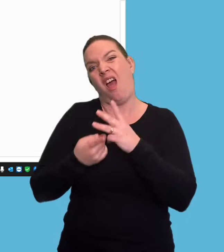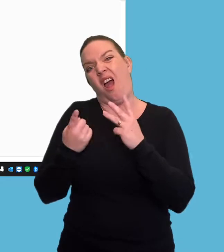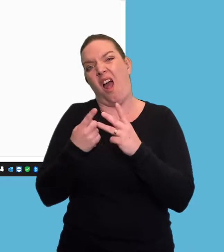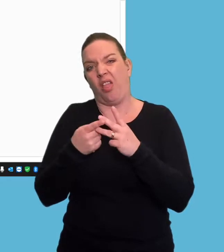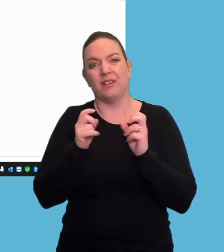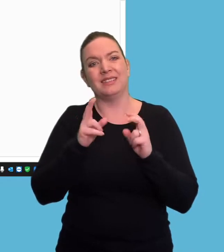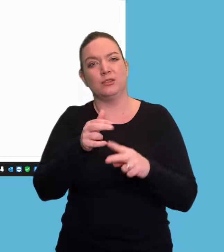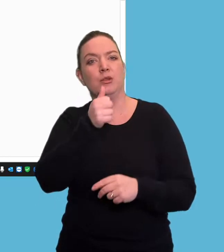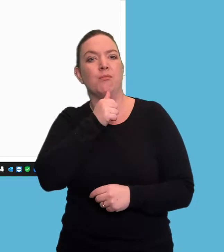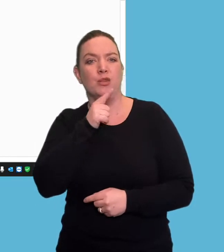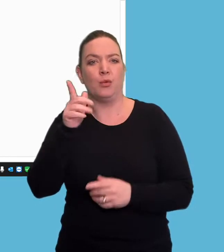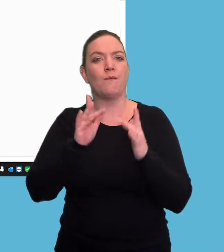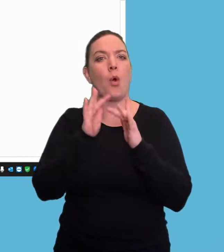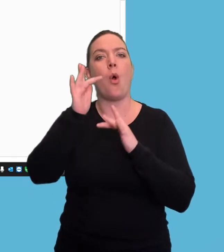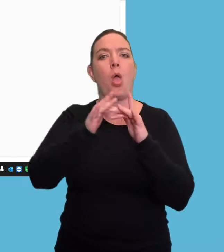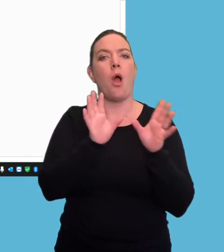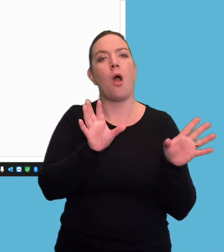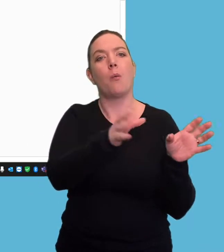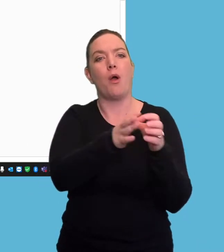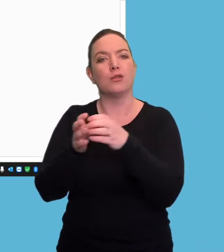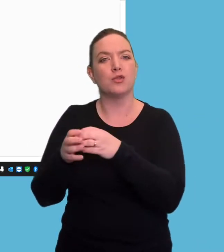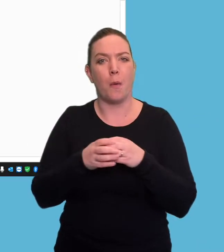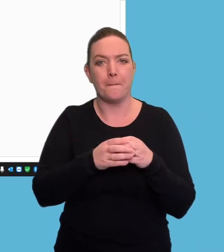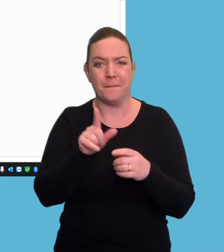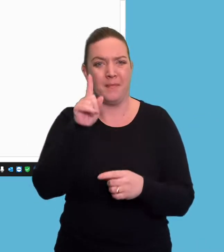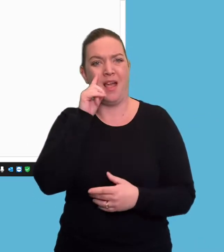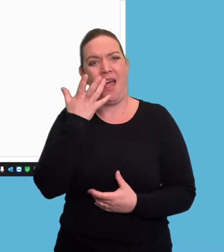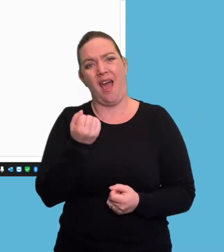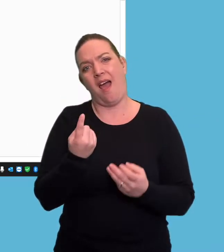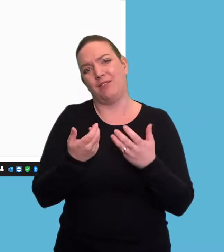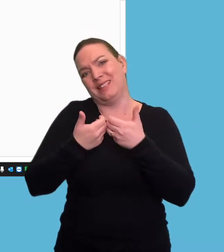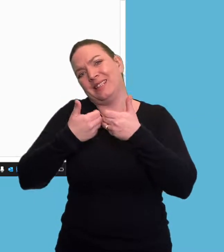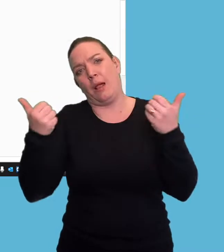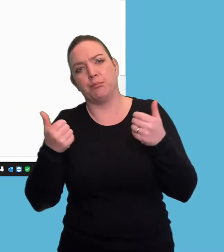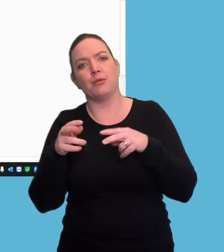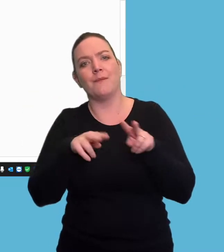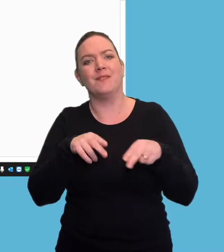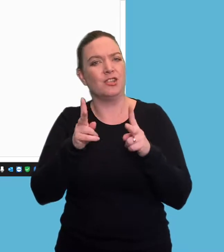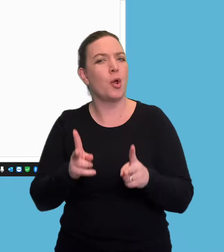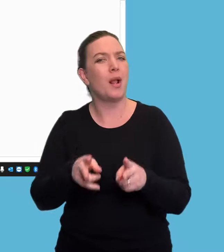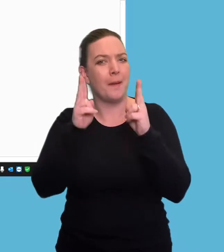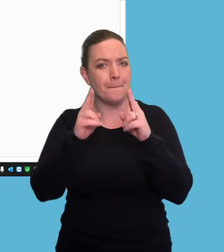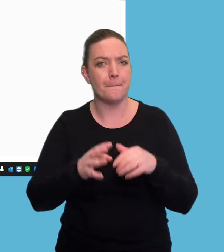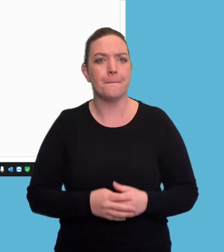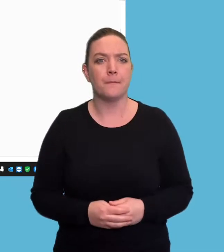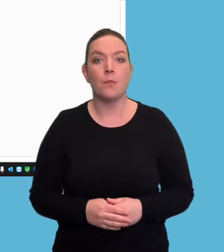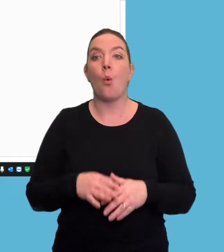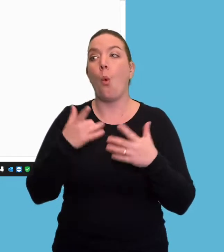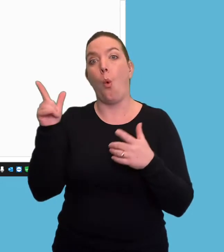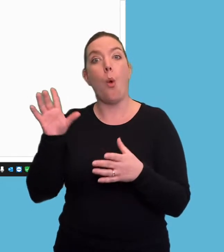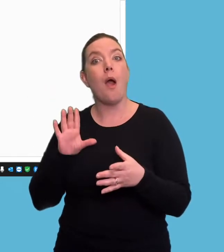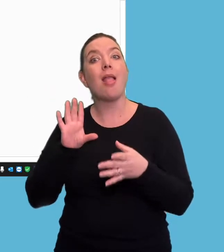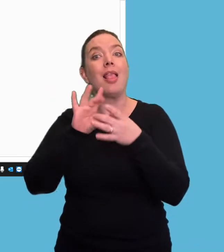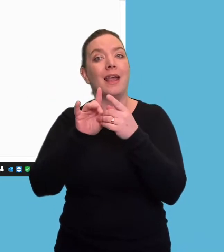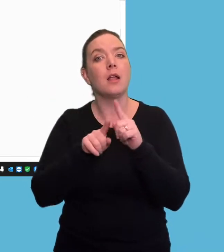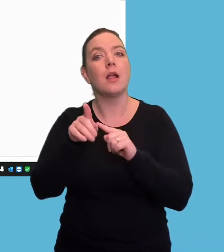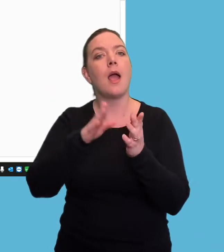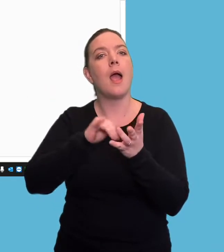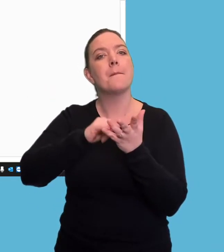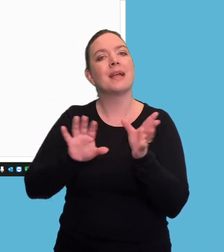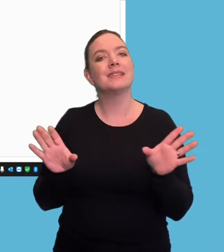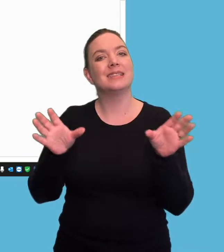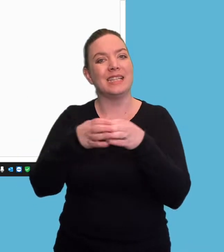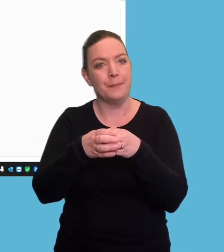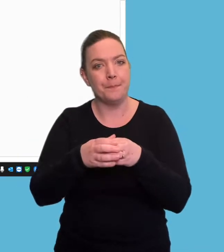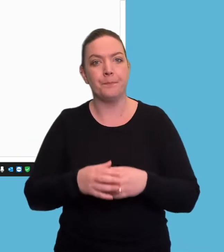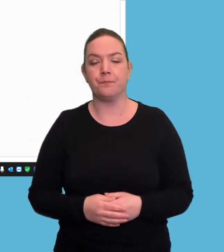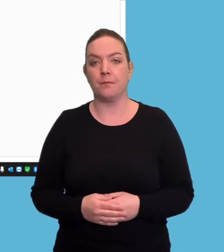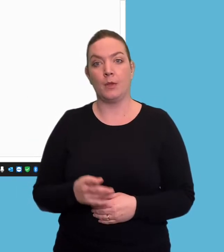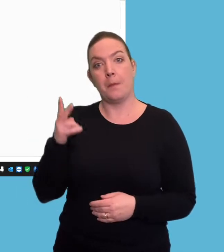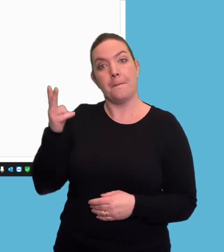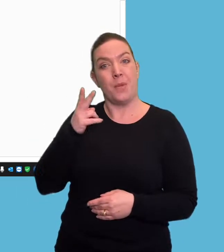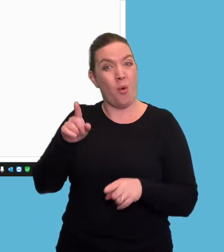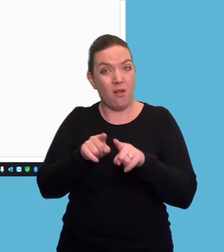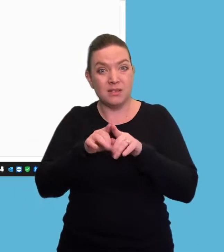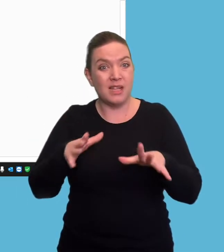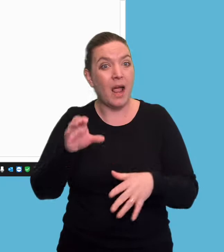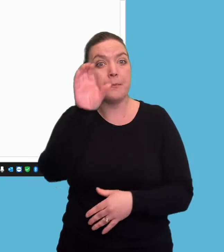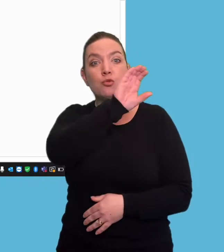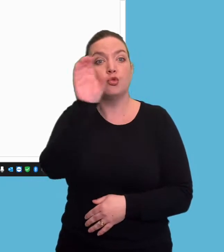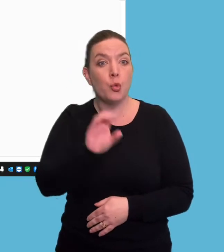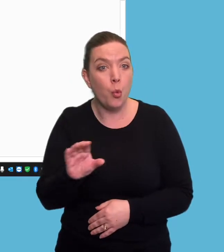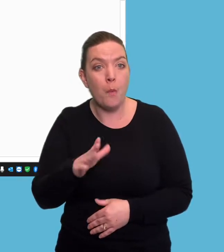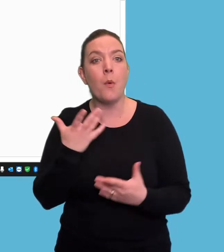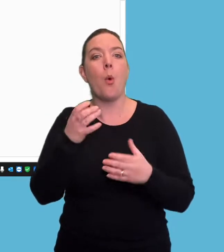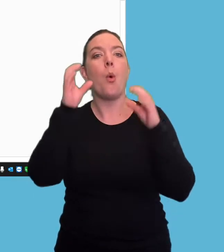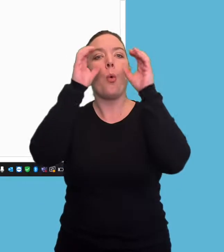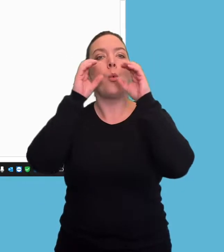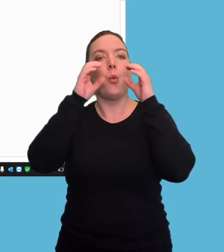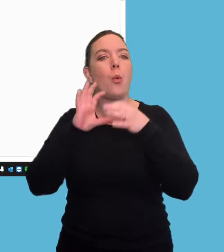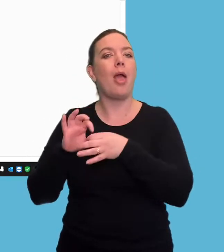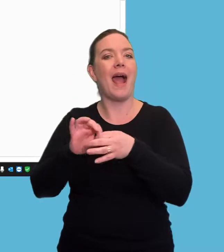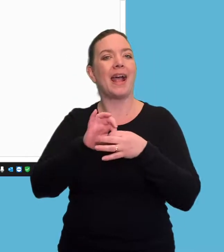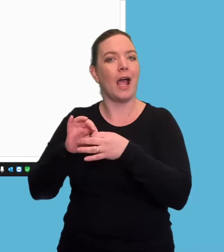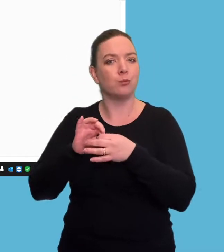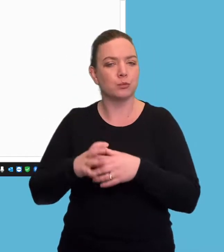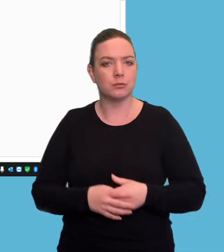and you can find a video on this on this playlist, or it will be to MS Teams, both are video platforms just like Zoom or Google Hangouts.